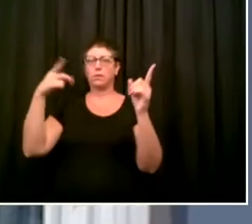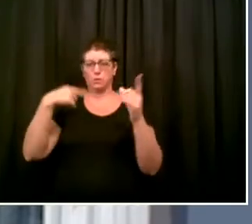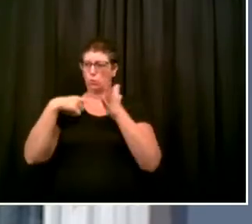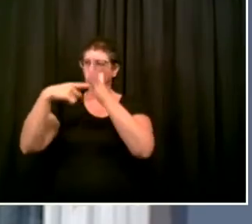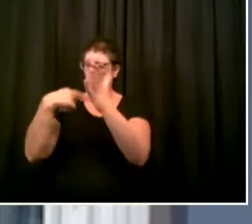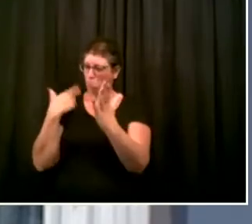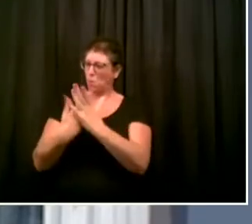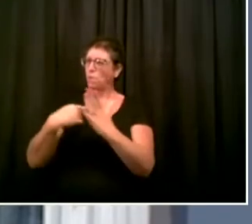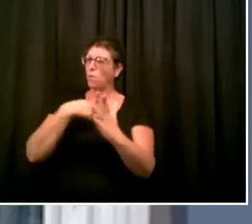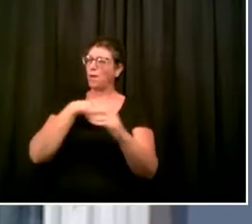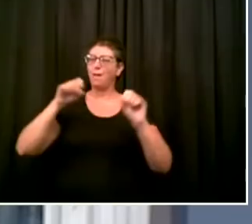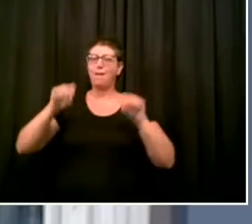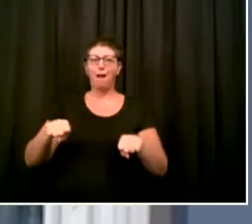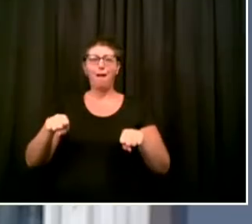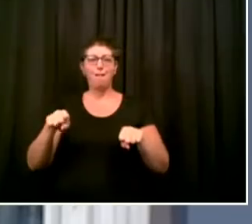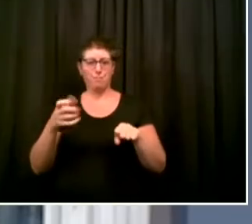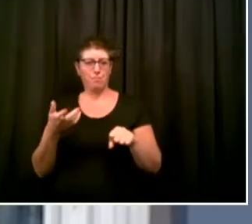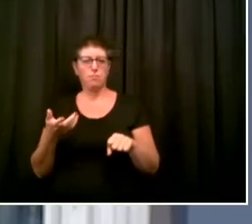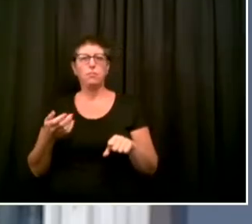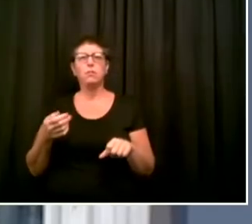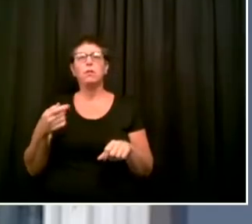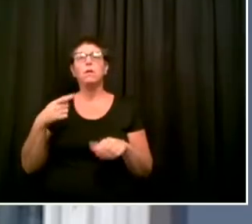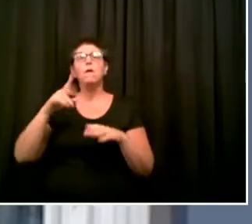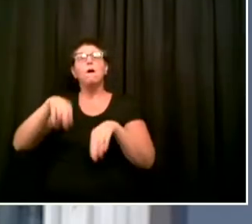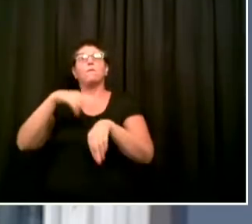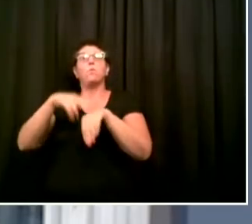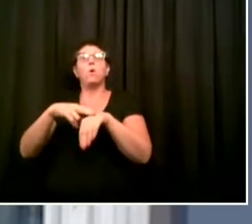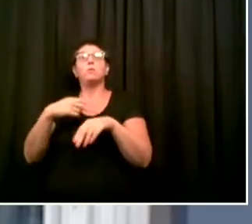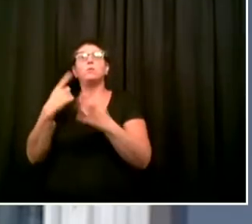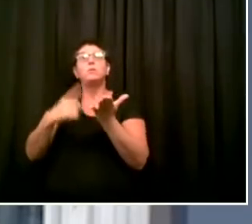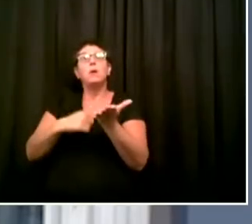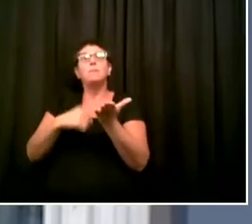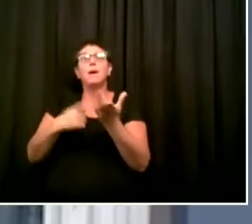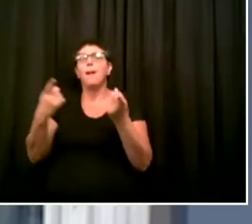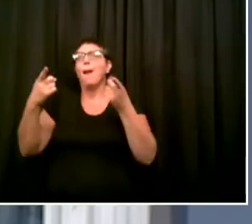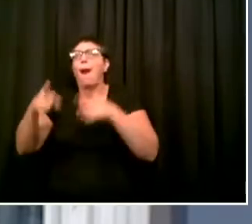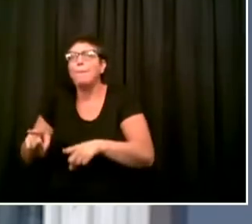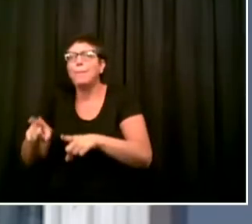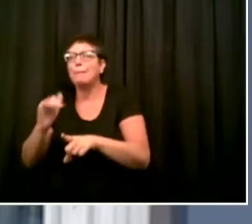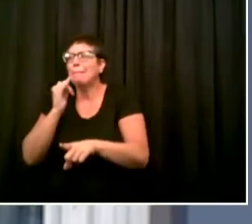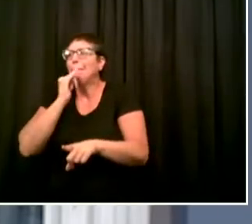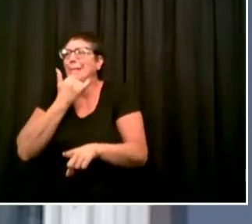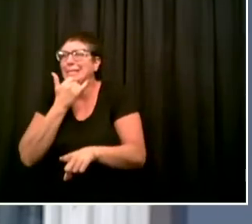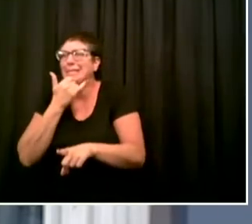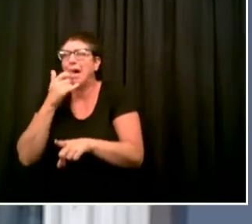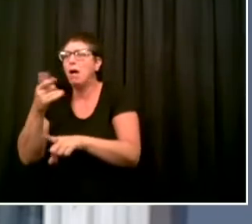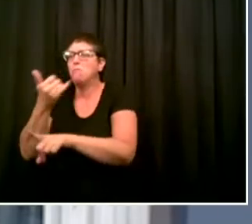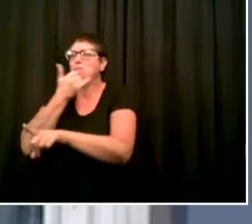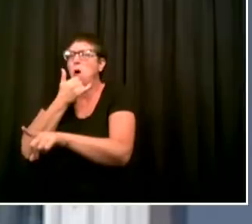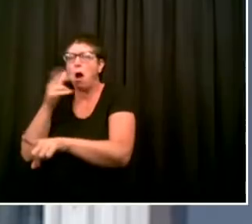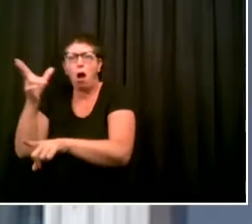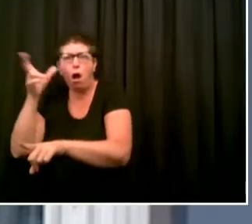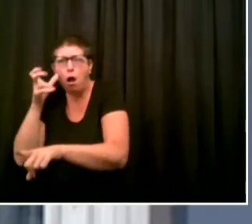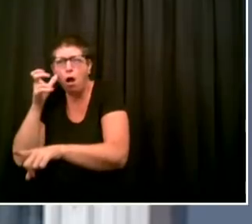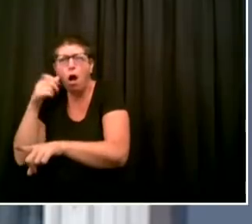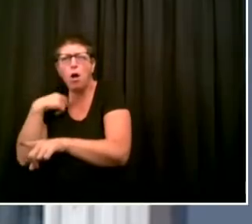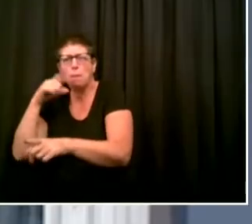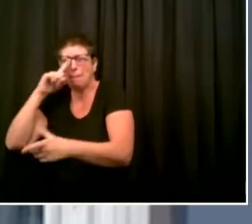THAT IS TRUSTED BY THE PUBLIC.